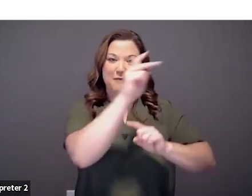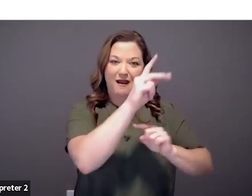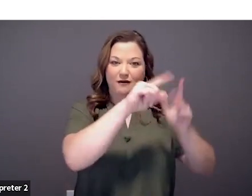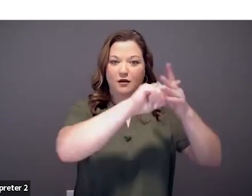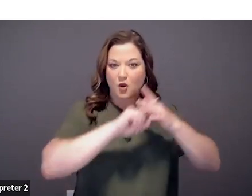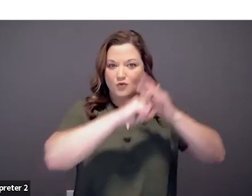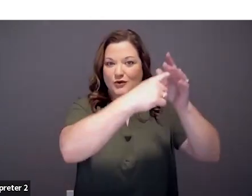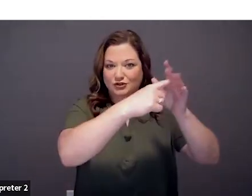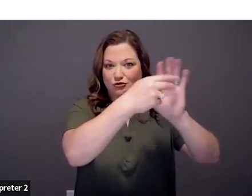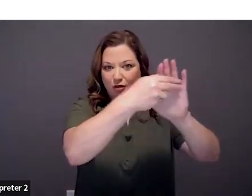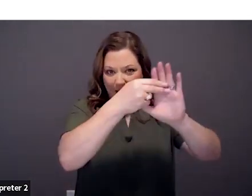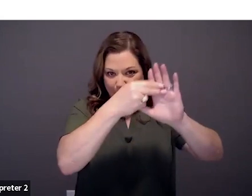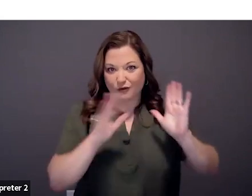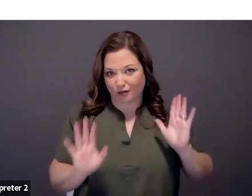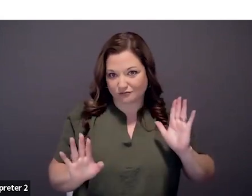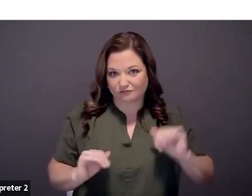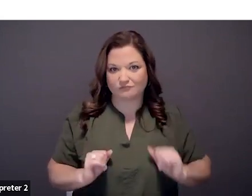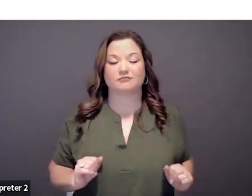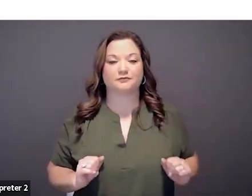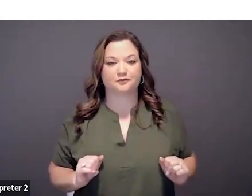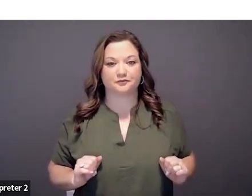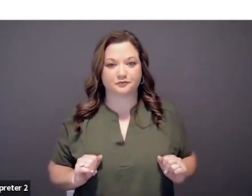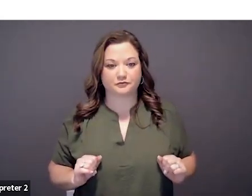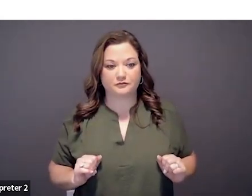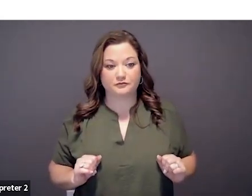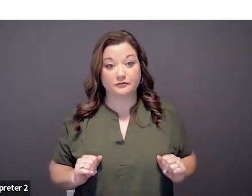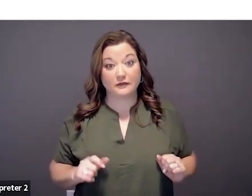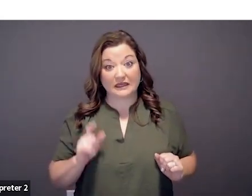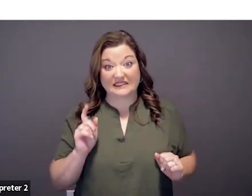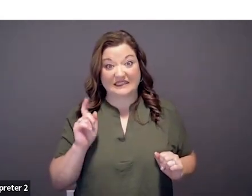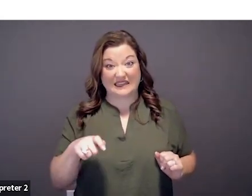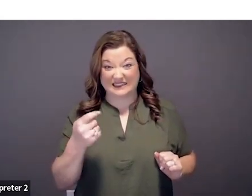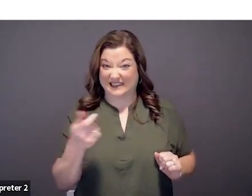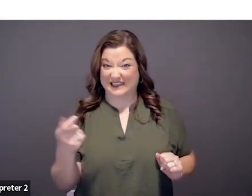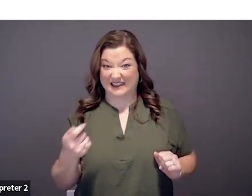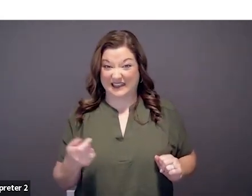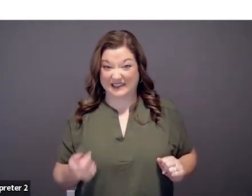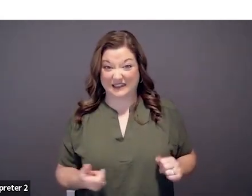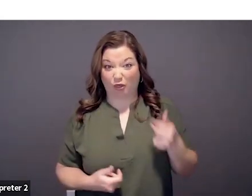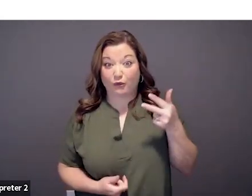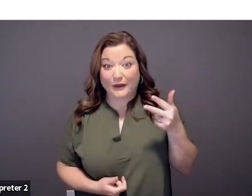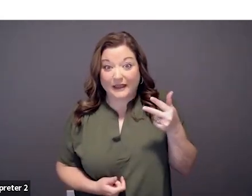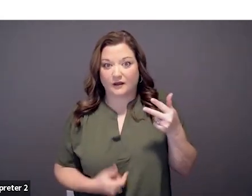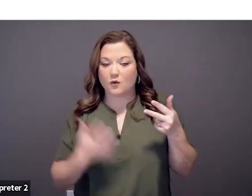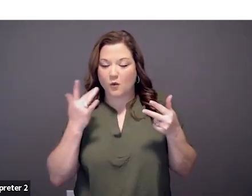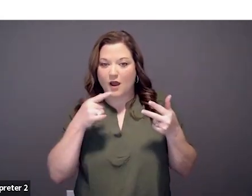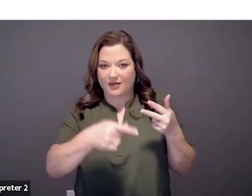Now there are three things here that need to be deleted to improve this code and make it more accessible.